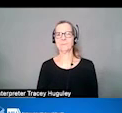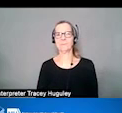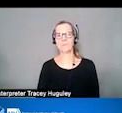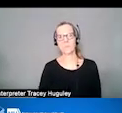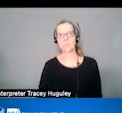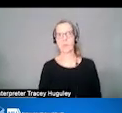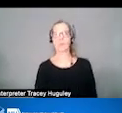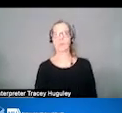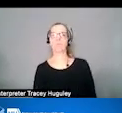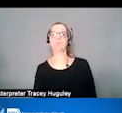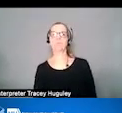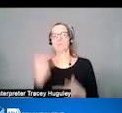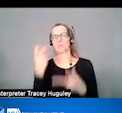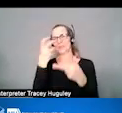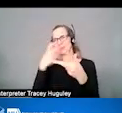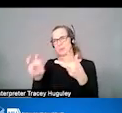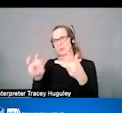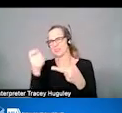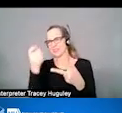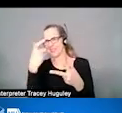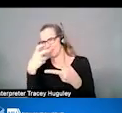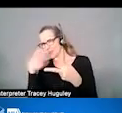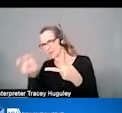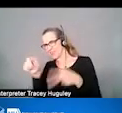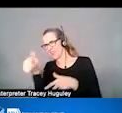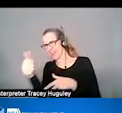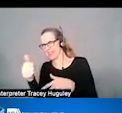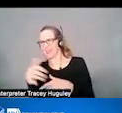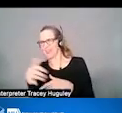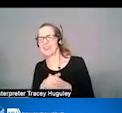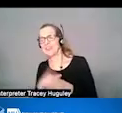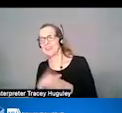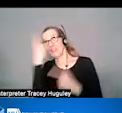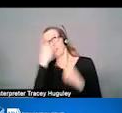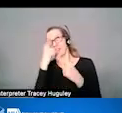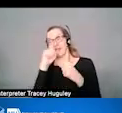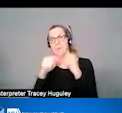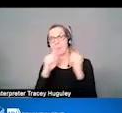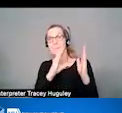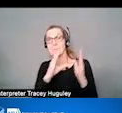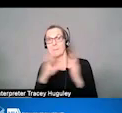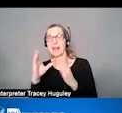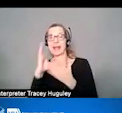So switching gears a little bit, but when you're thinking about your plans and what sort of budget you'll need,